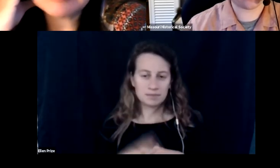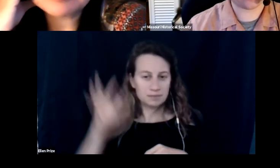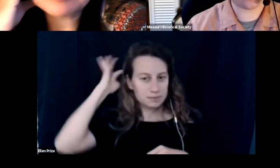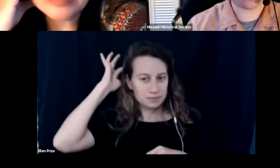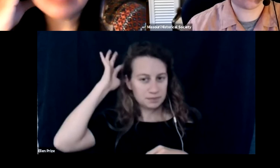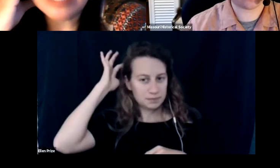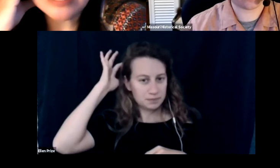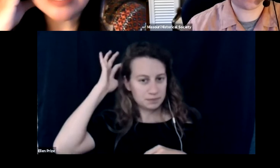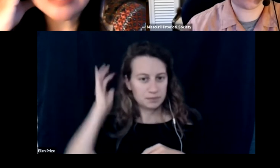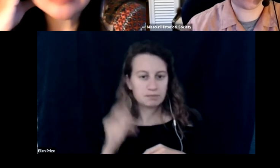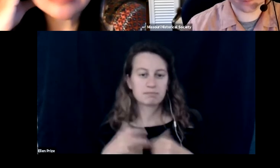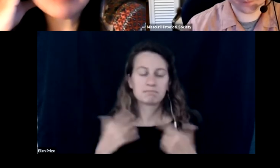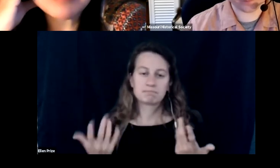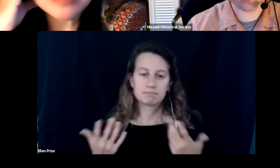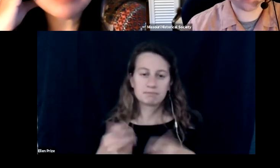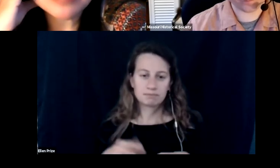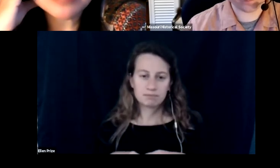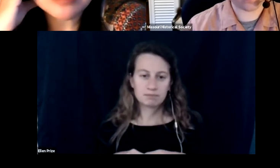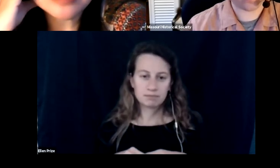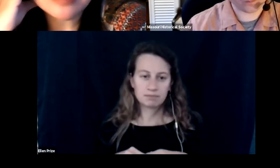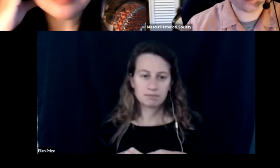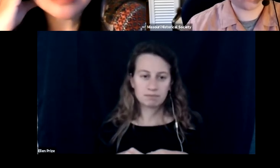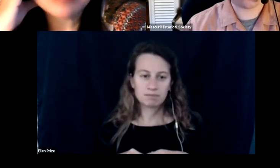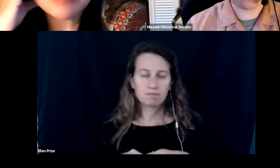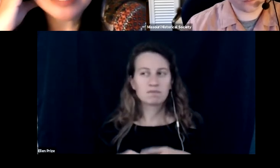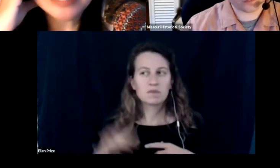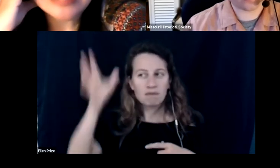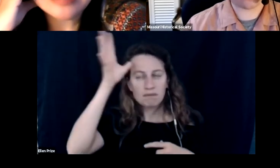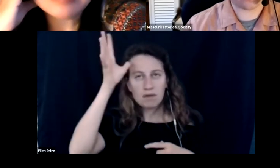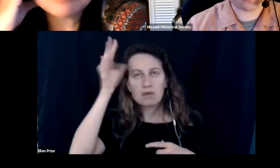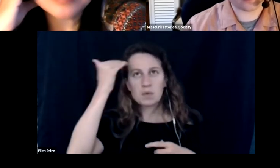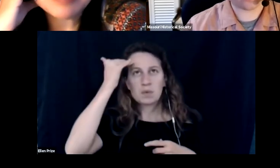hopefulness, your friend April Chanel. Thank you. Um, do you